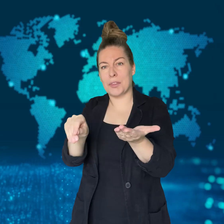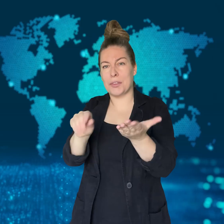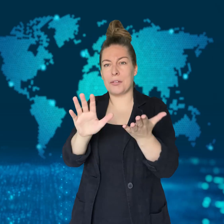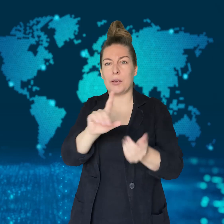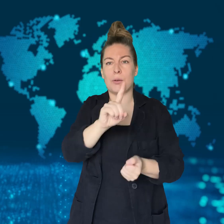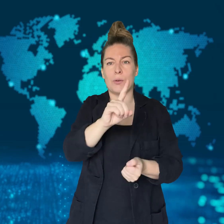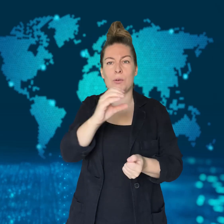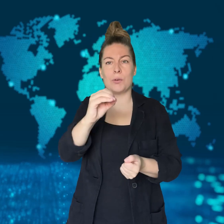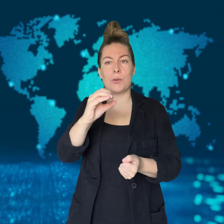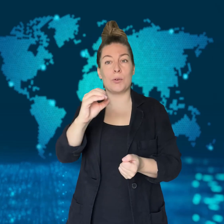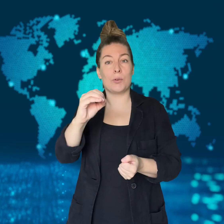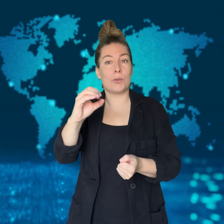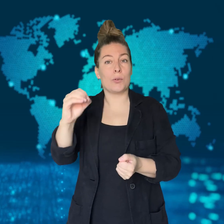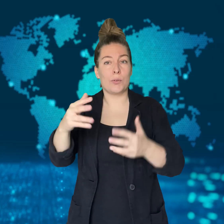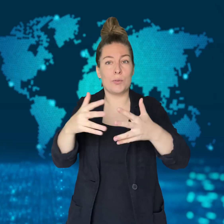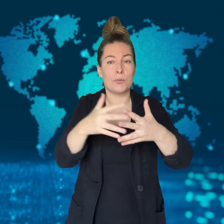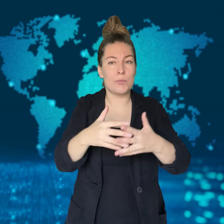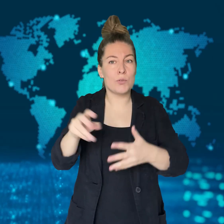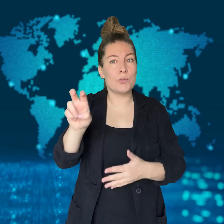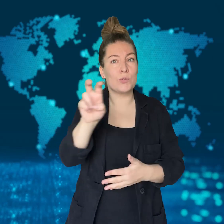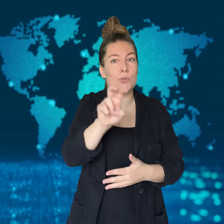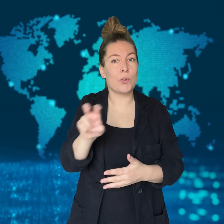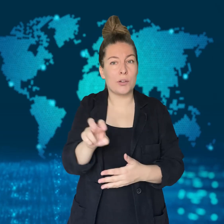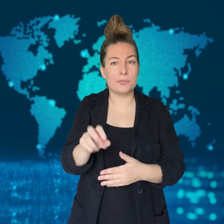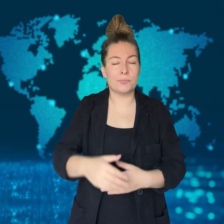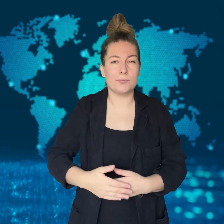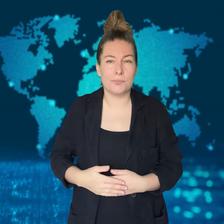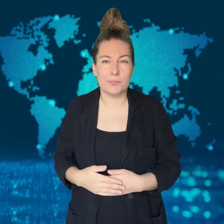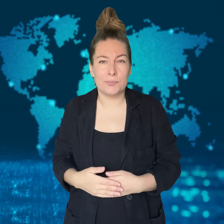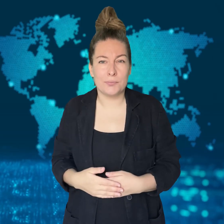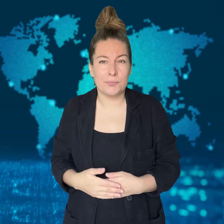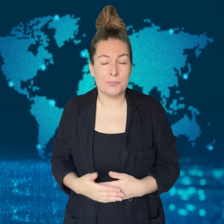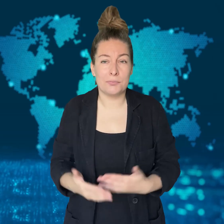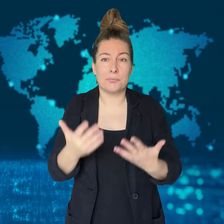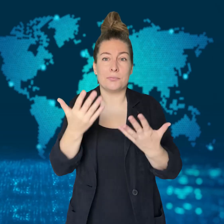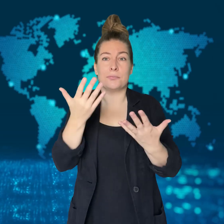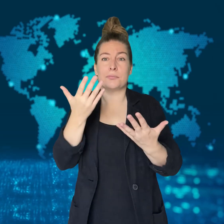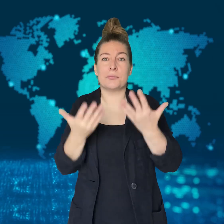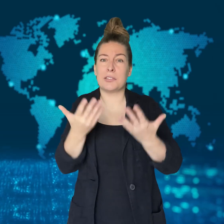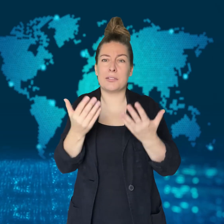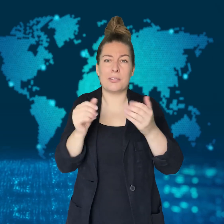the disruption is the fault of the airline.